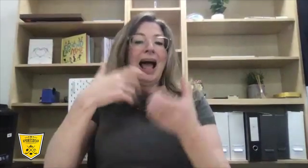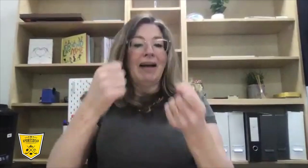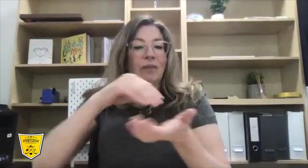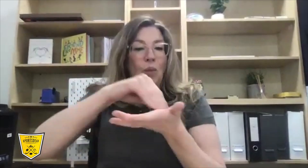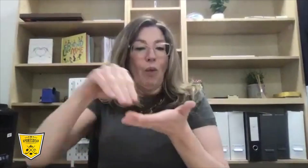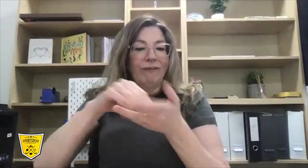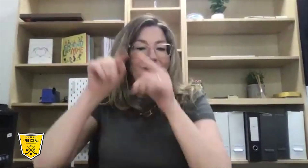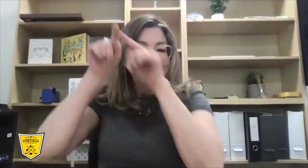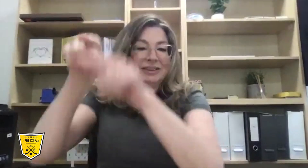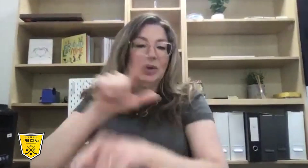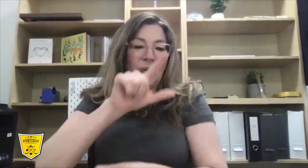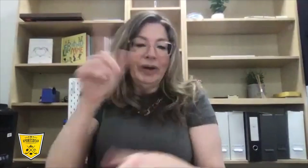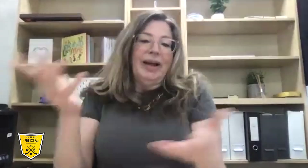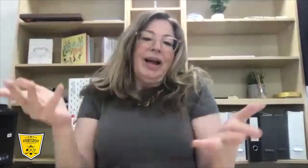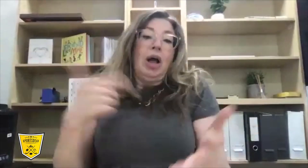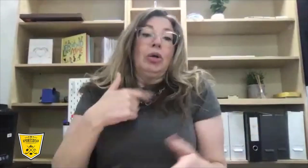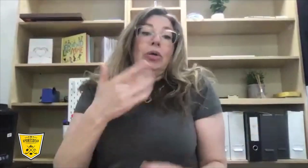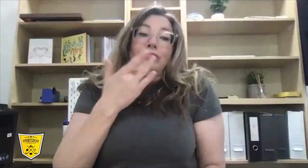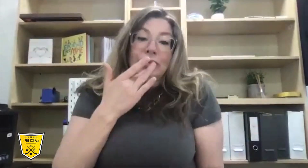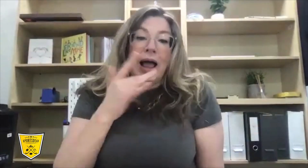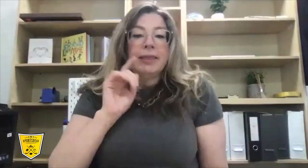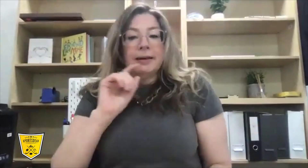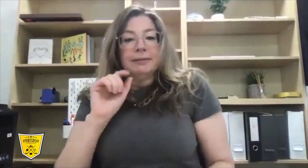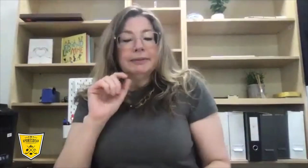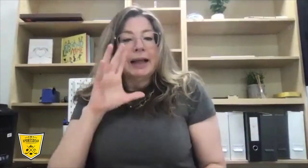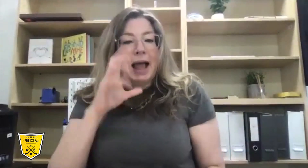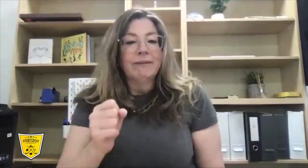has an office there. I would have preferred to save time